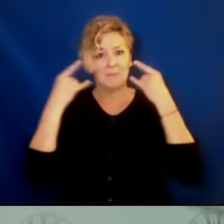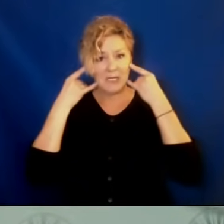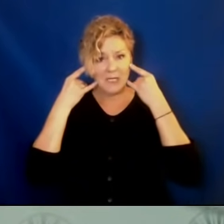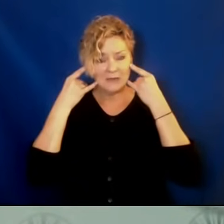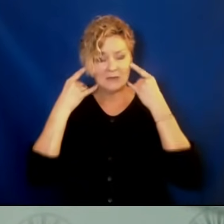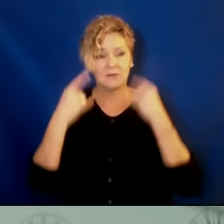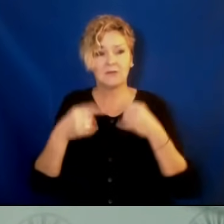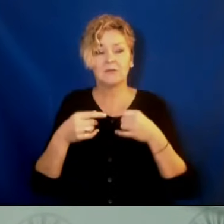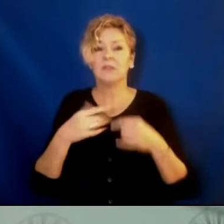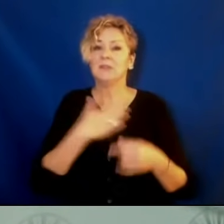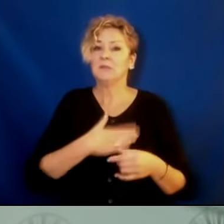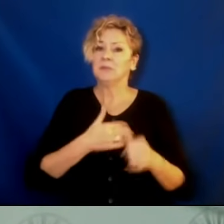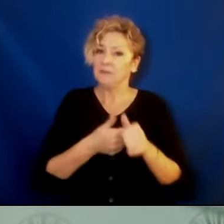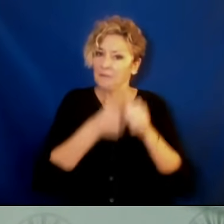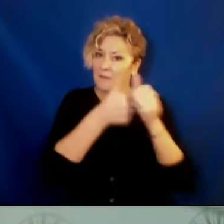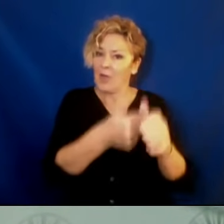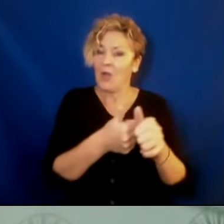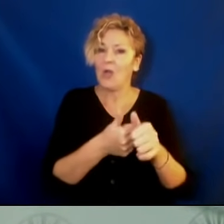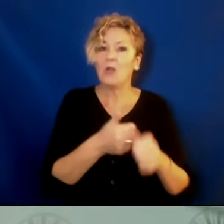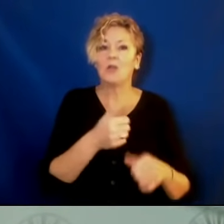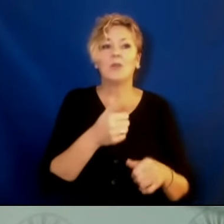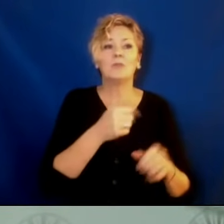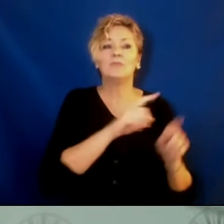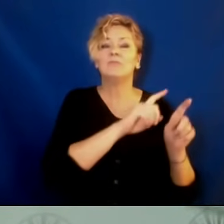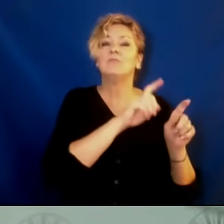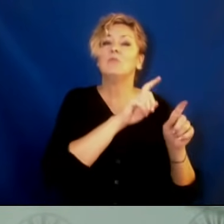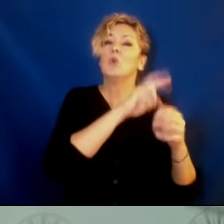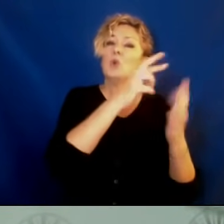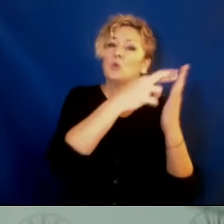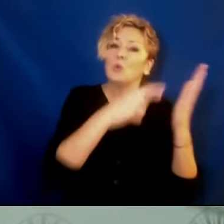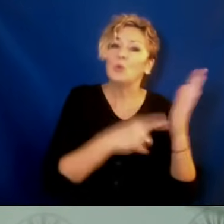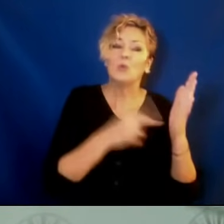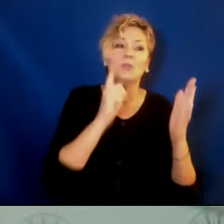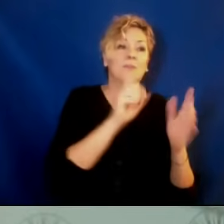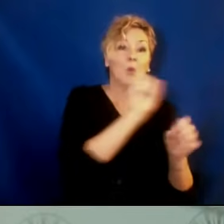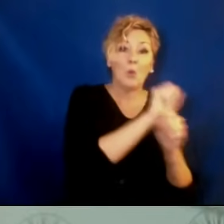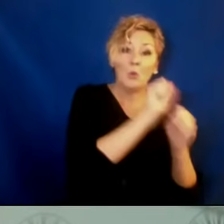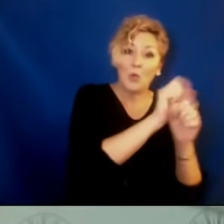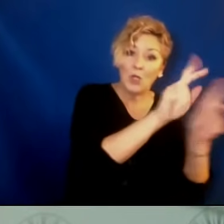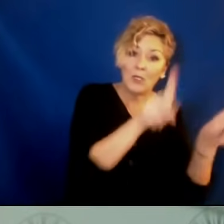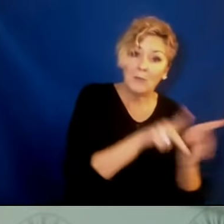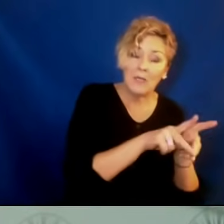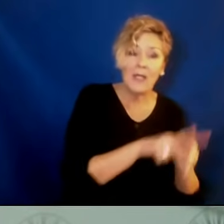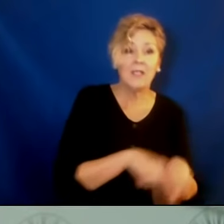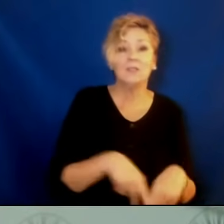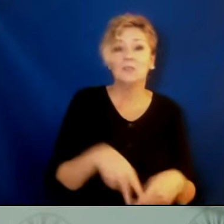As we look ahead, it is important for us to continue to pay close attention to the COVID